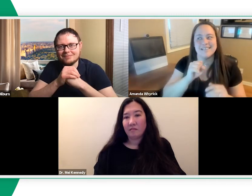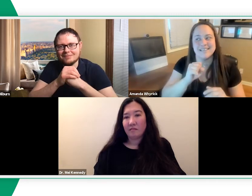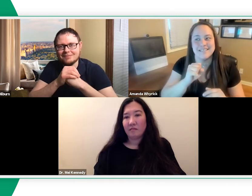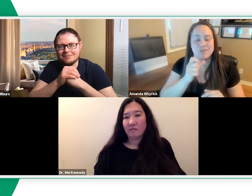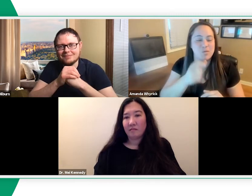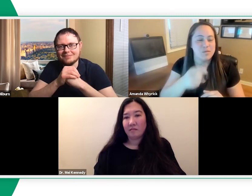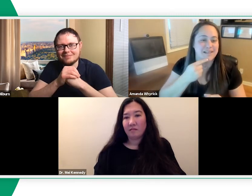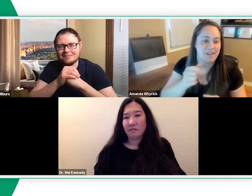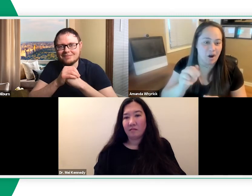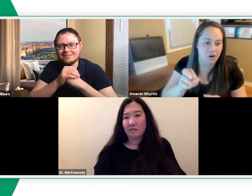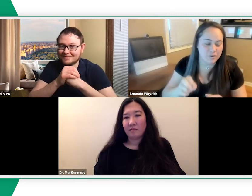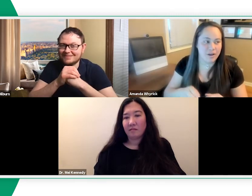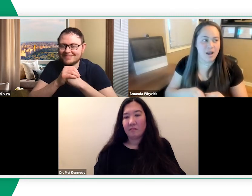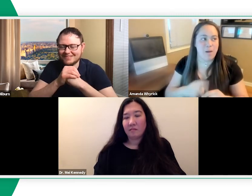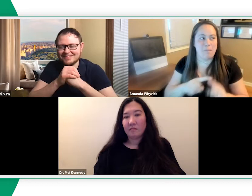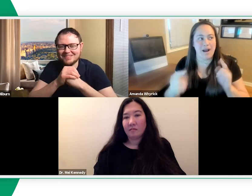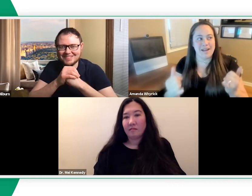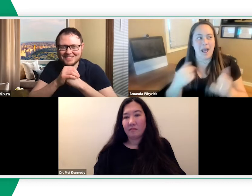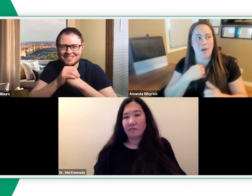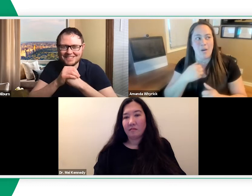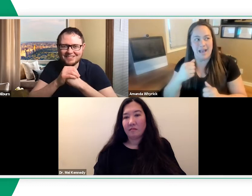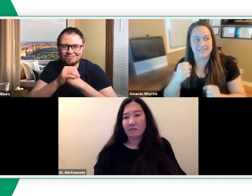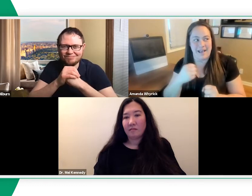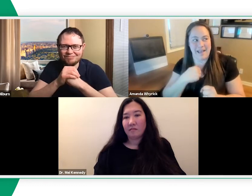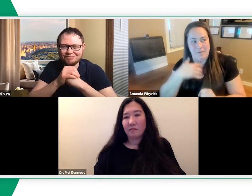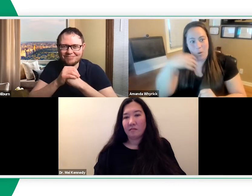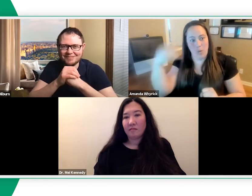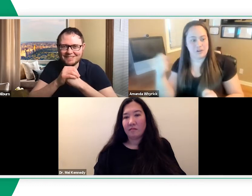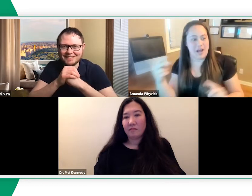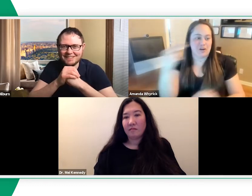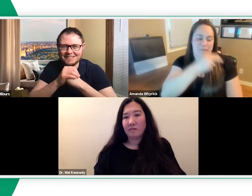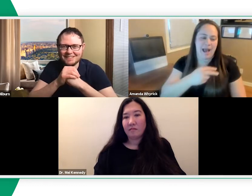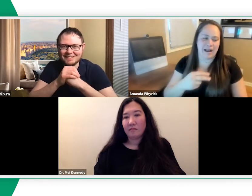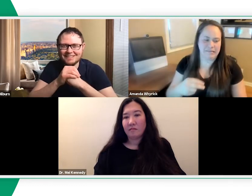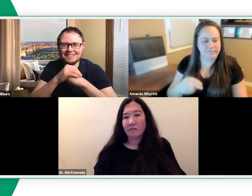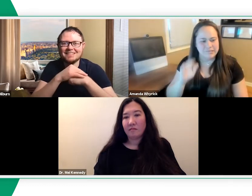is who they say they are. But now, as I am older, I look back,